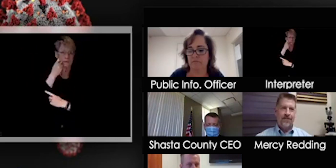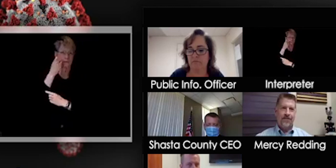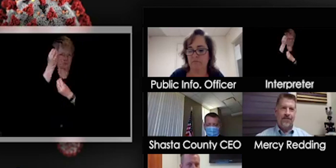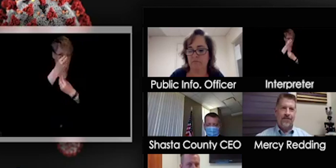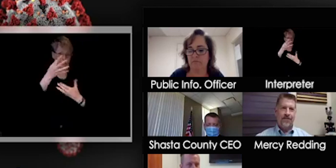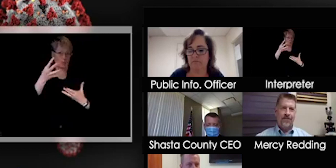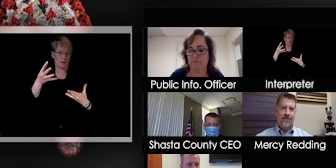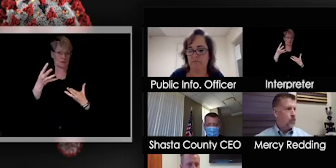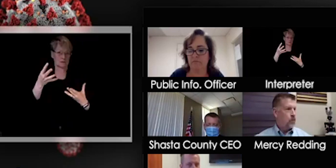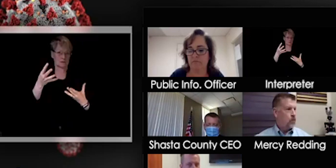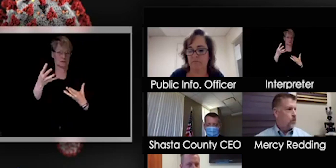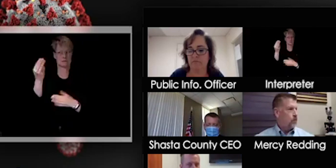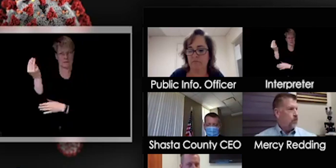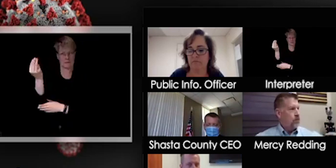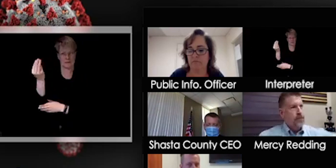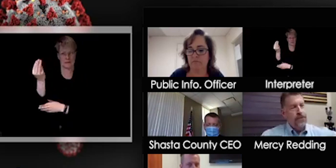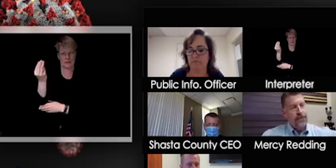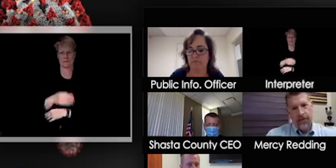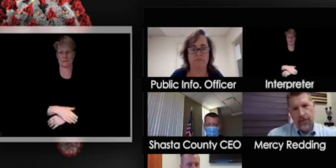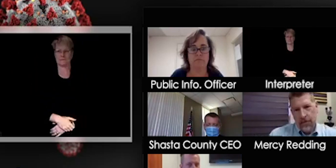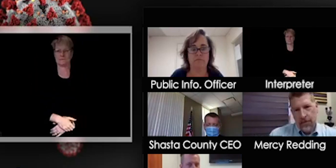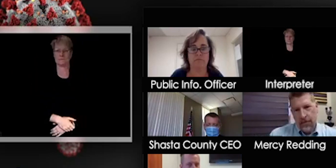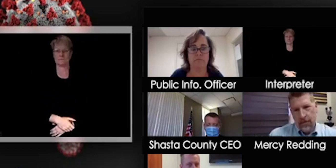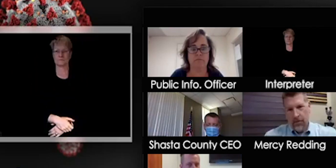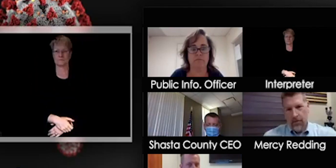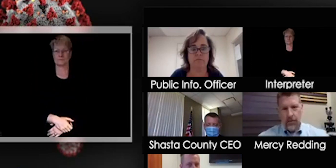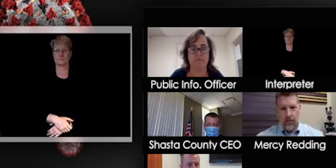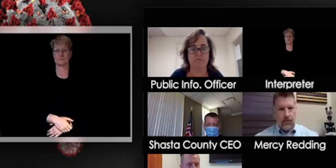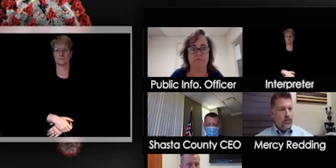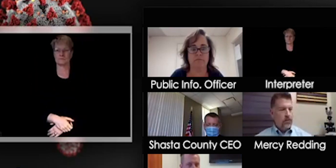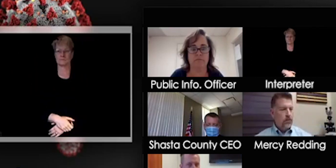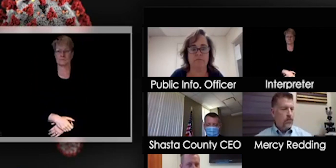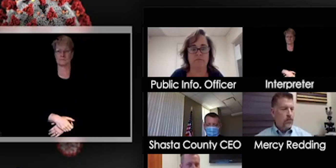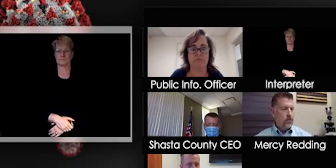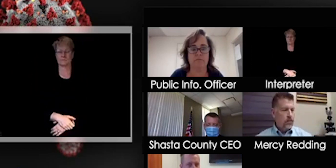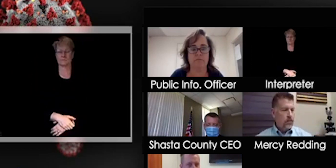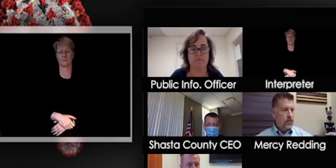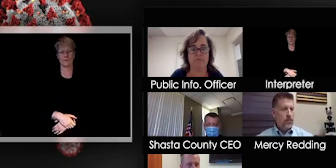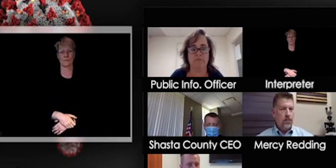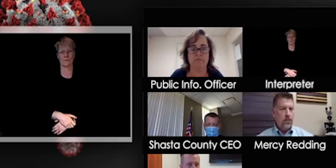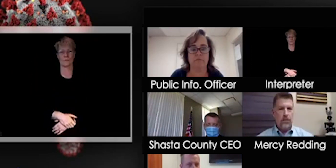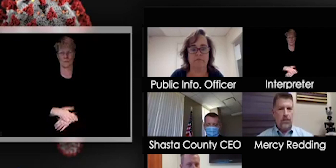the dimmer switch and how they're addressing counties that are on the county monitoring